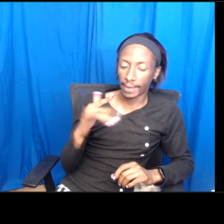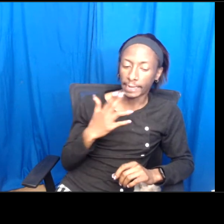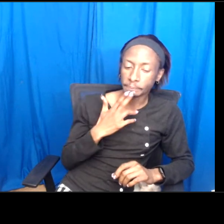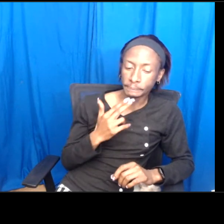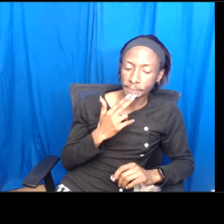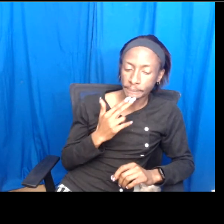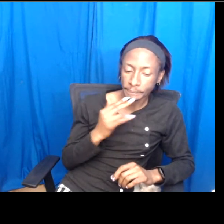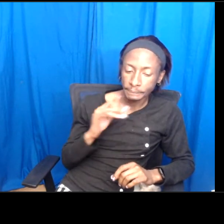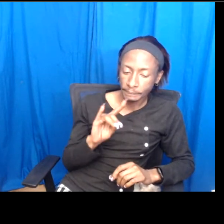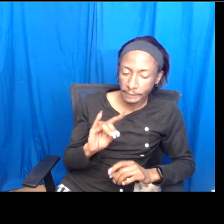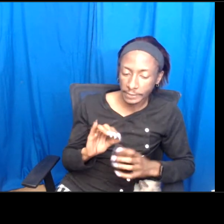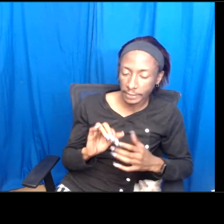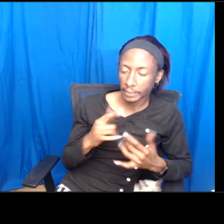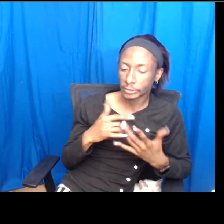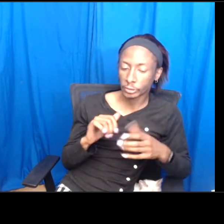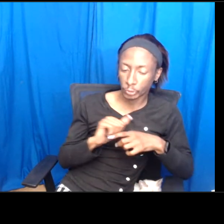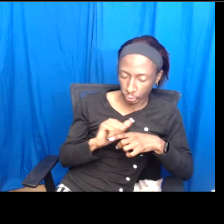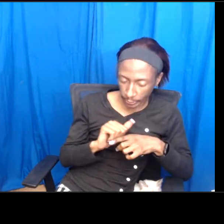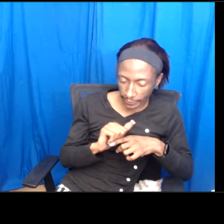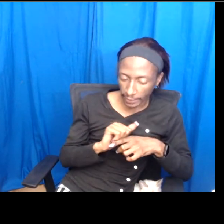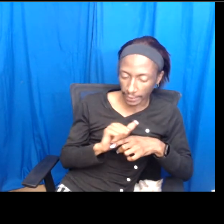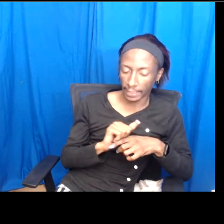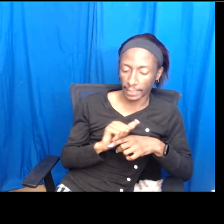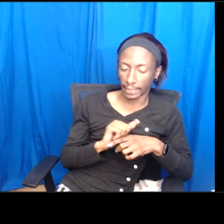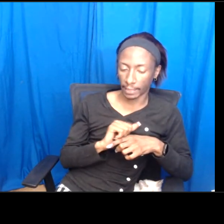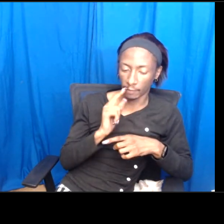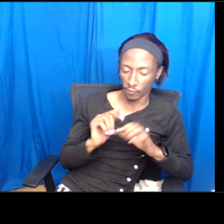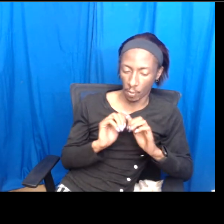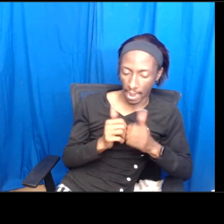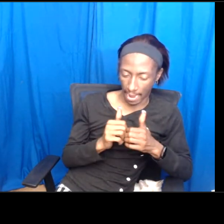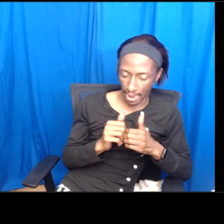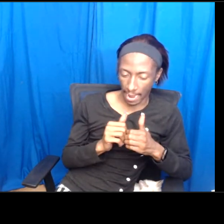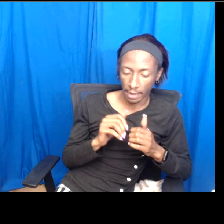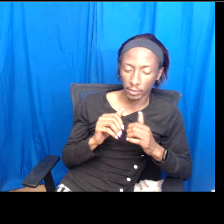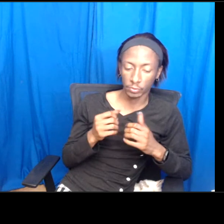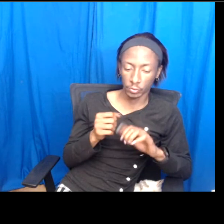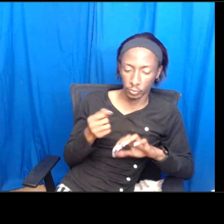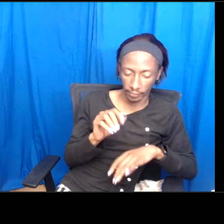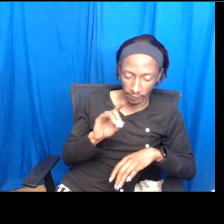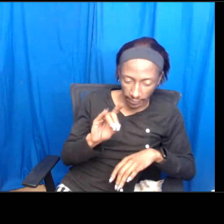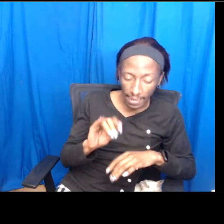and kind of have them as a tool in our toolbox. Sometimes we try to use a lot bigger drowns